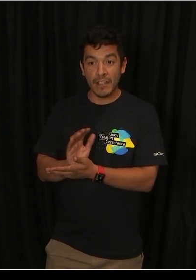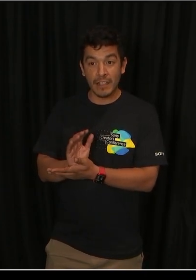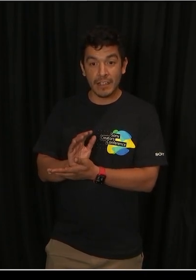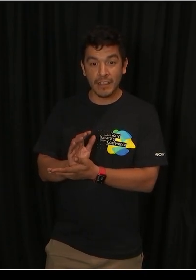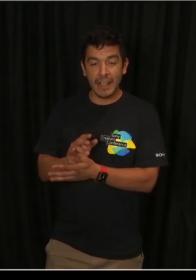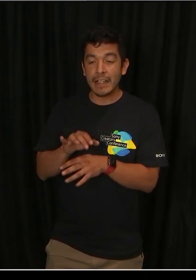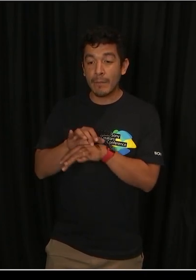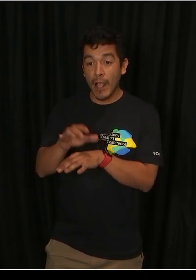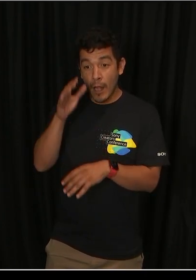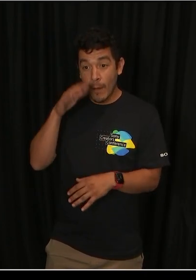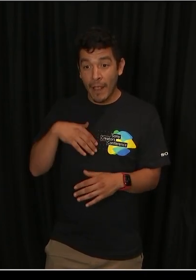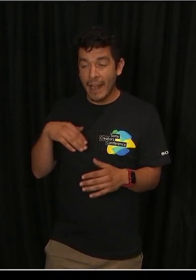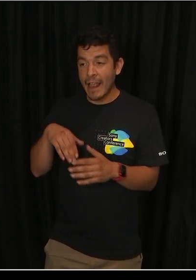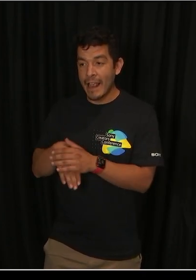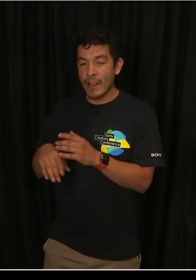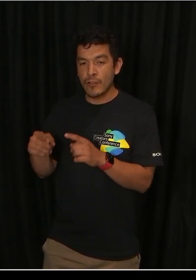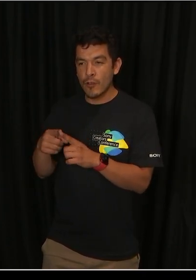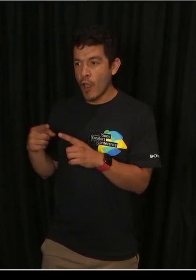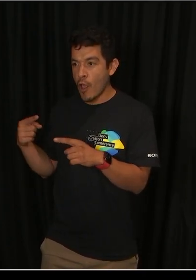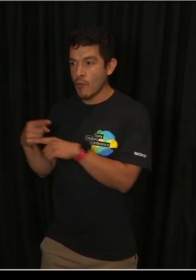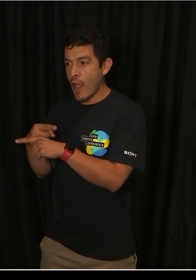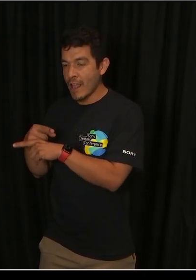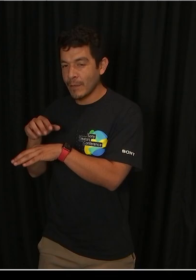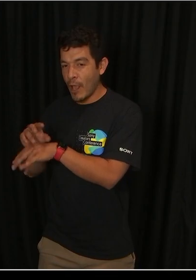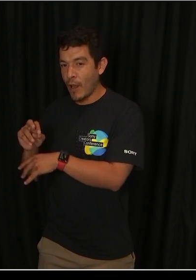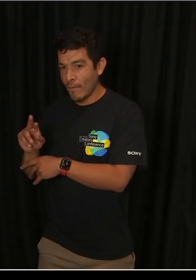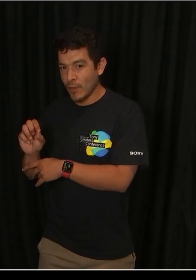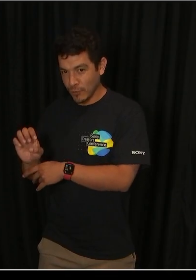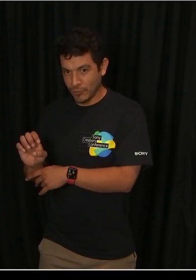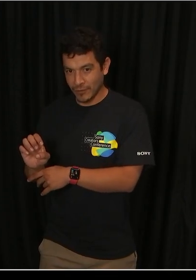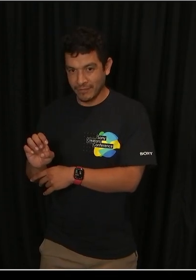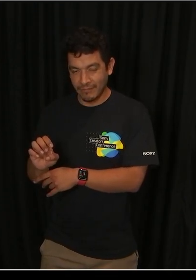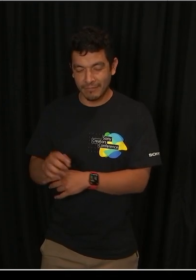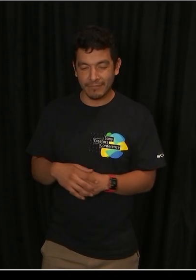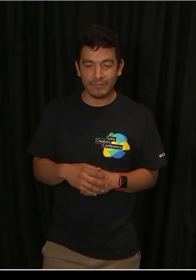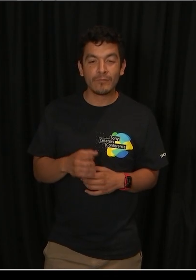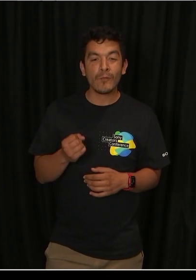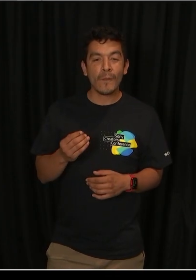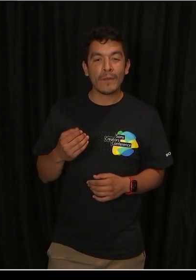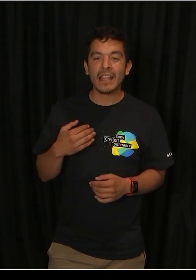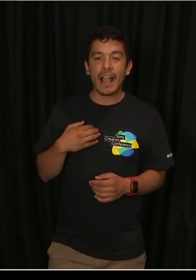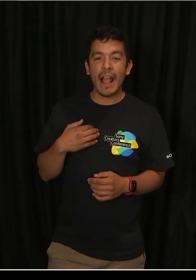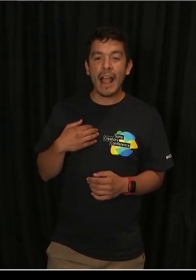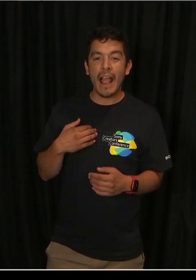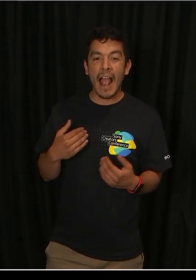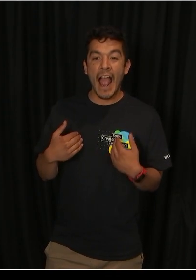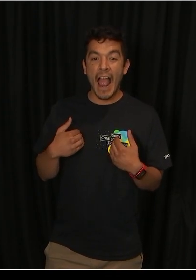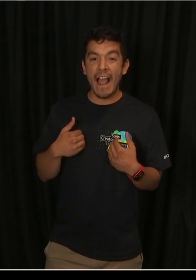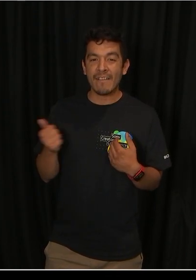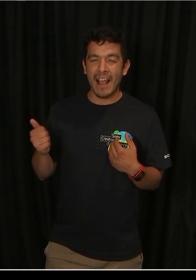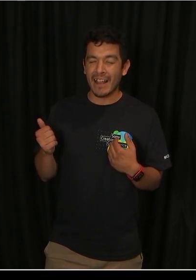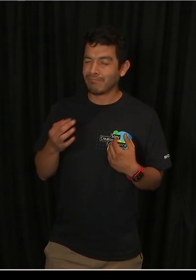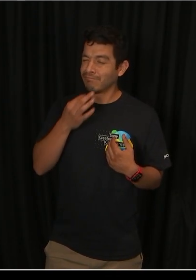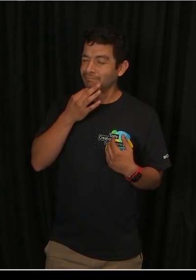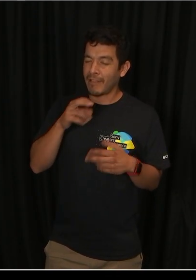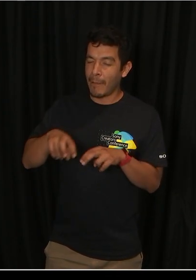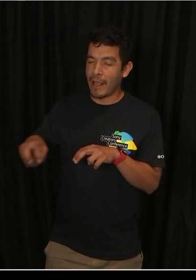Spider-Man Across the Spider-Verse... and I knew I was gonna screw that up. So I've got an esteemed panel here with me.